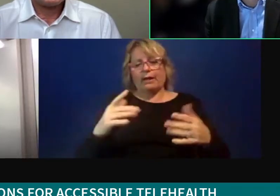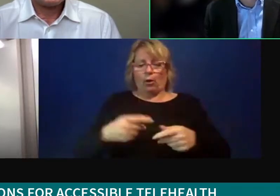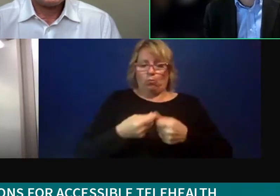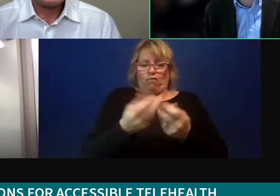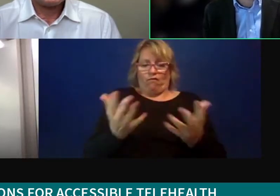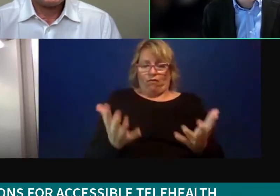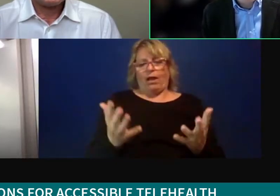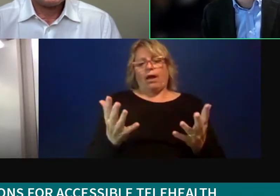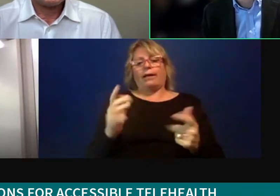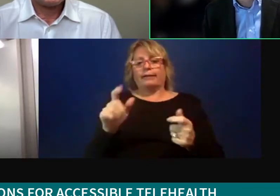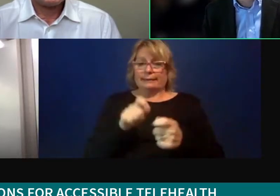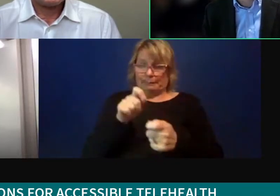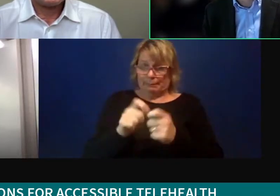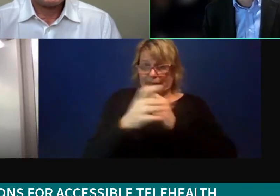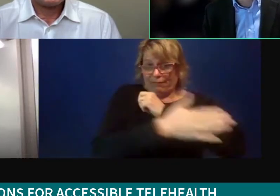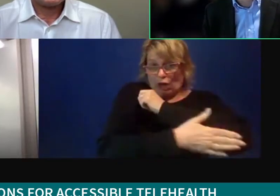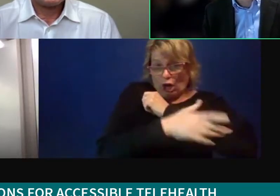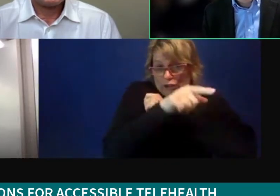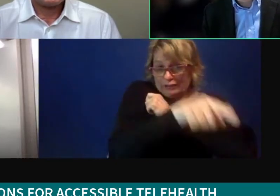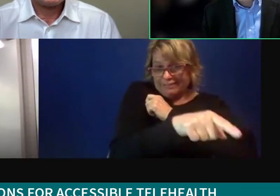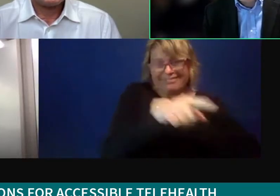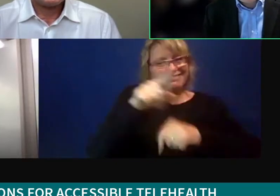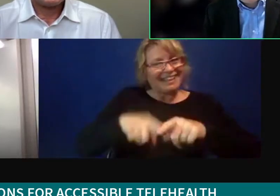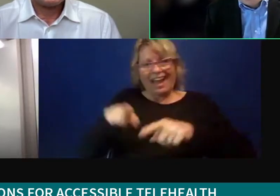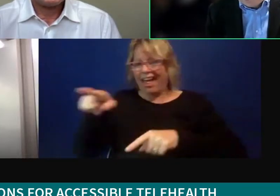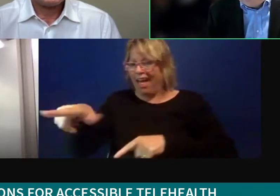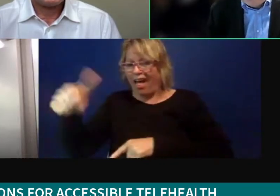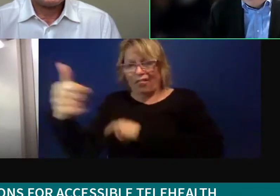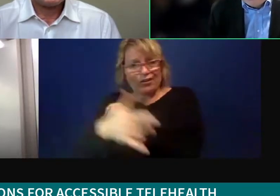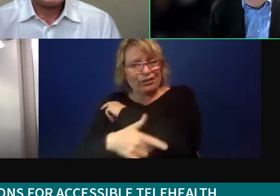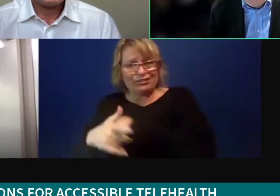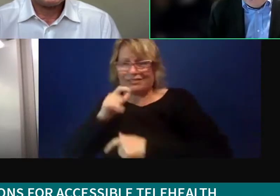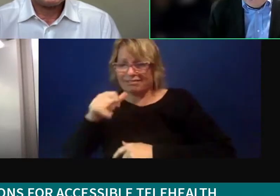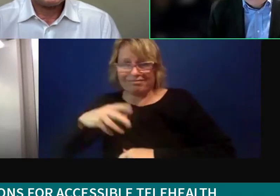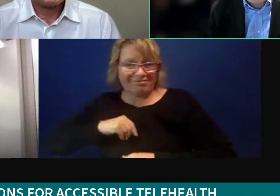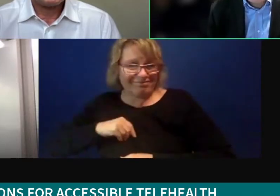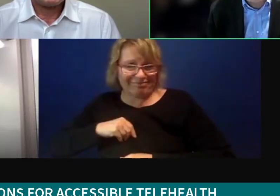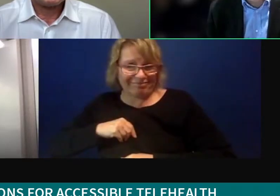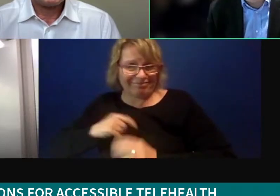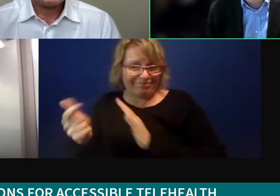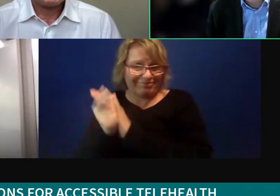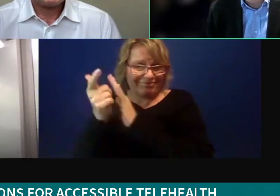where we can't provide them in other countries. So I think it would be great if we could figure